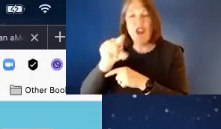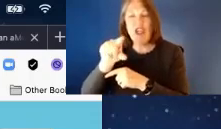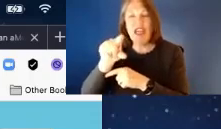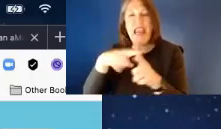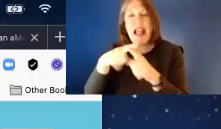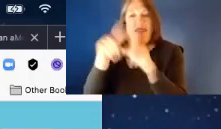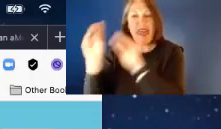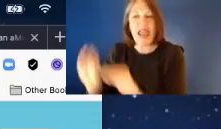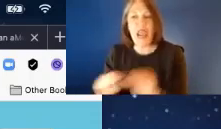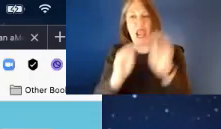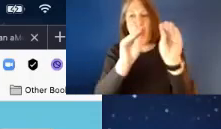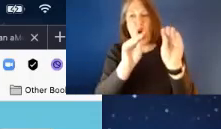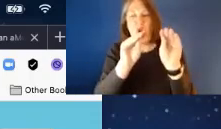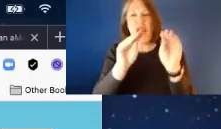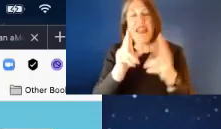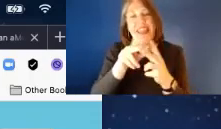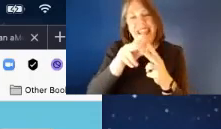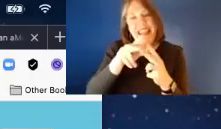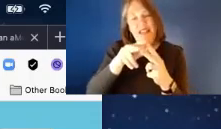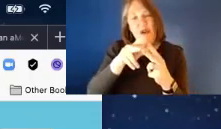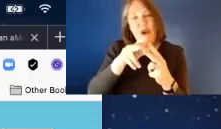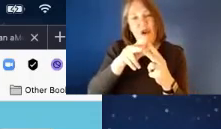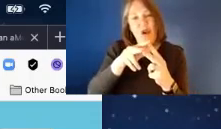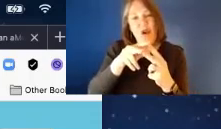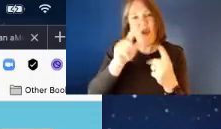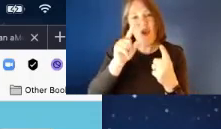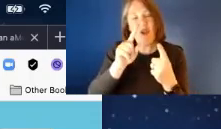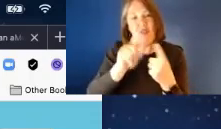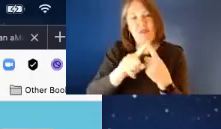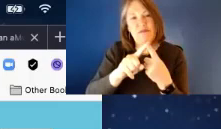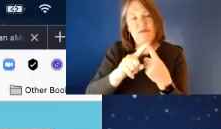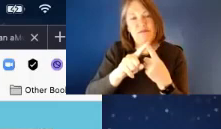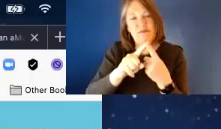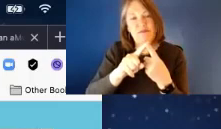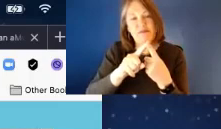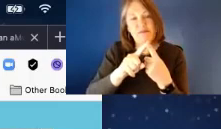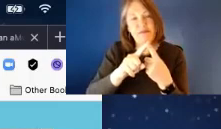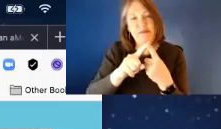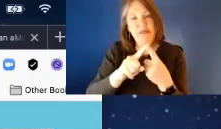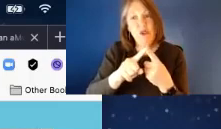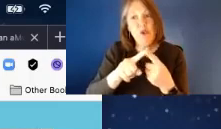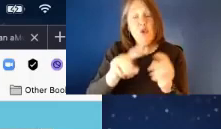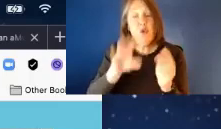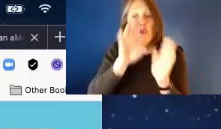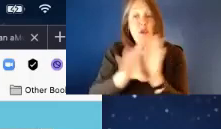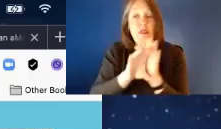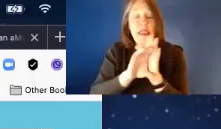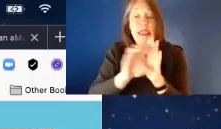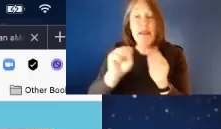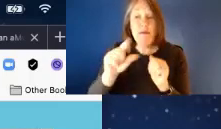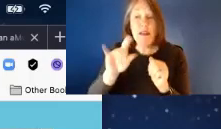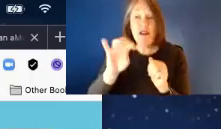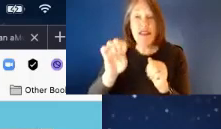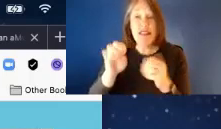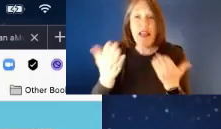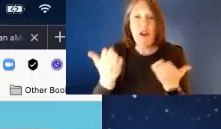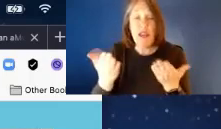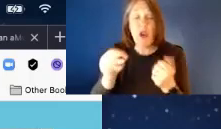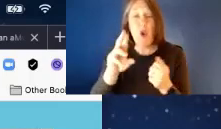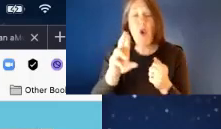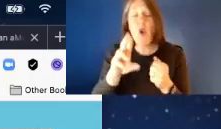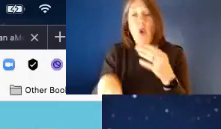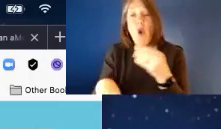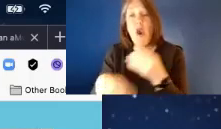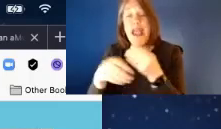06:45:37 into a slider field here, and you can also add them to individual content boxes